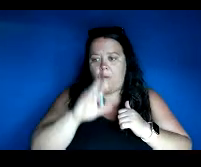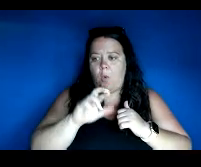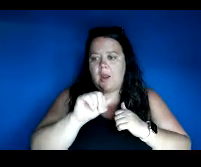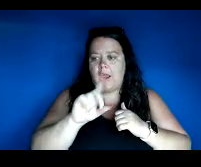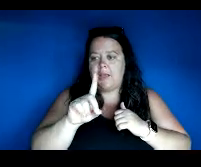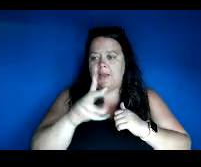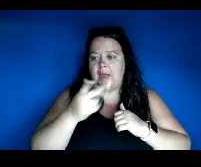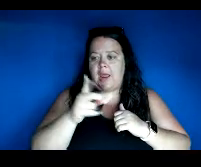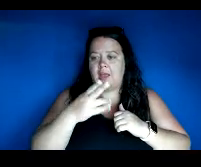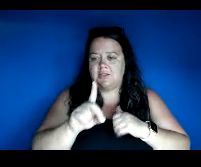Oh, you're on mute, Aaron.